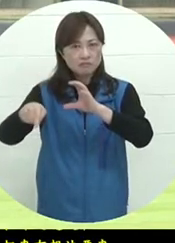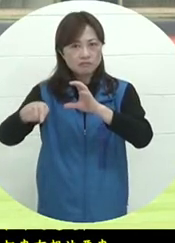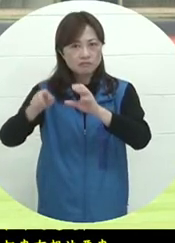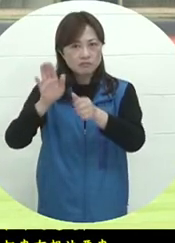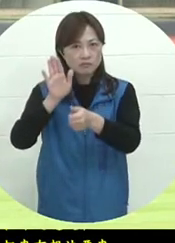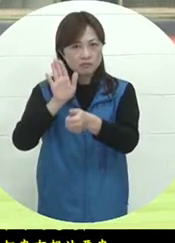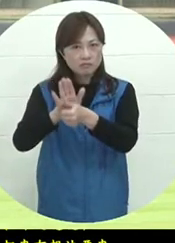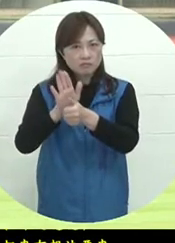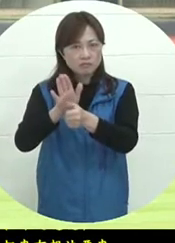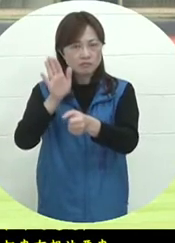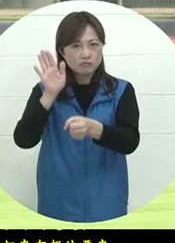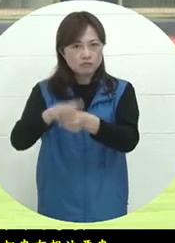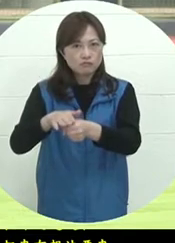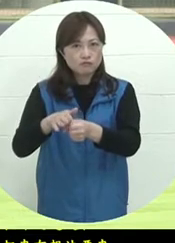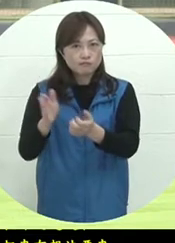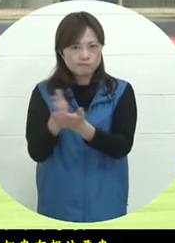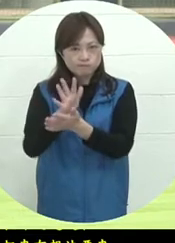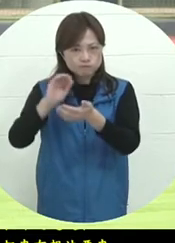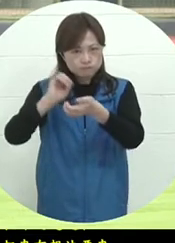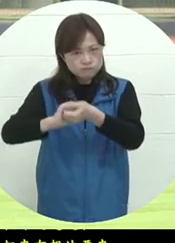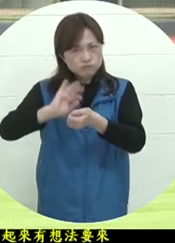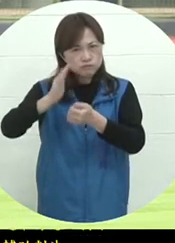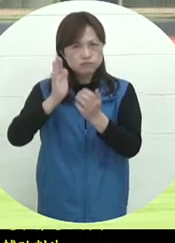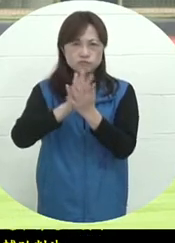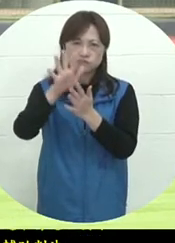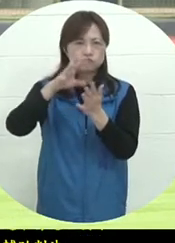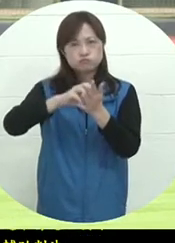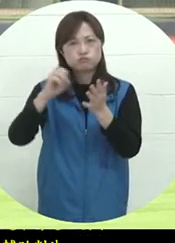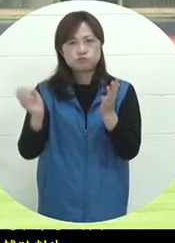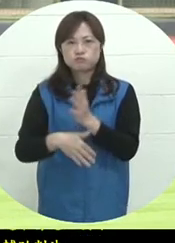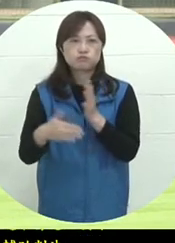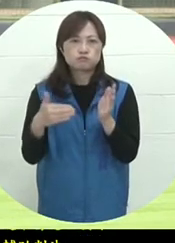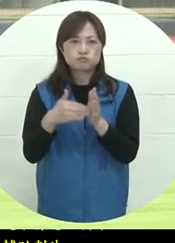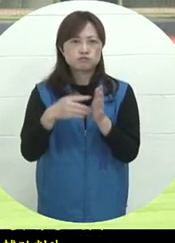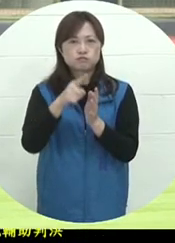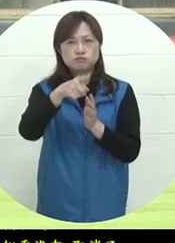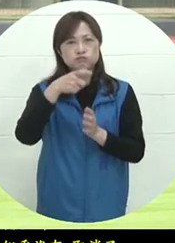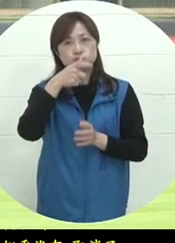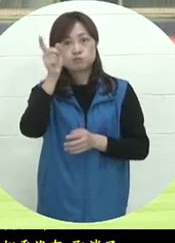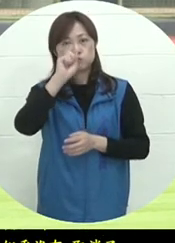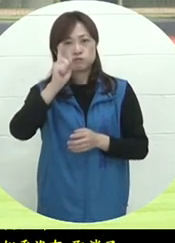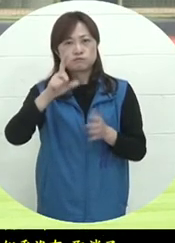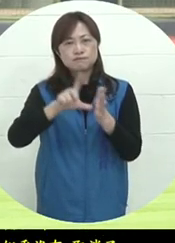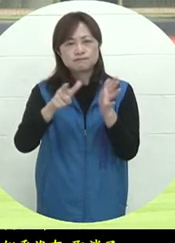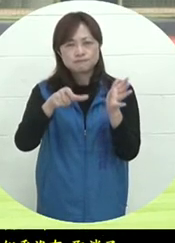But just based on this timing, a timeout was called to appease the pitcher